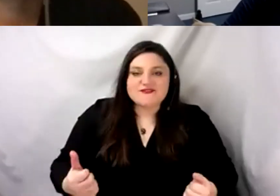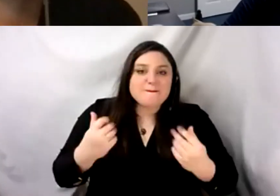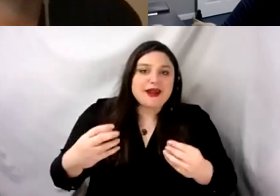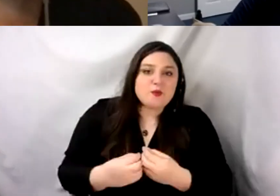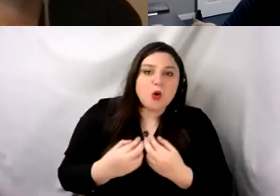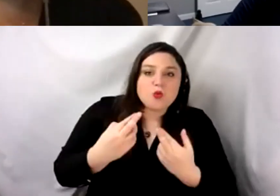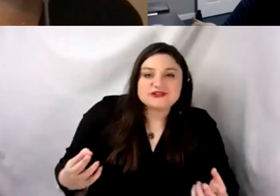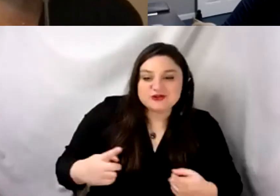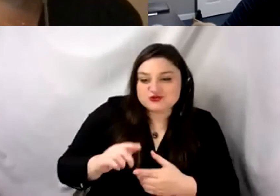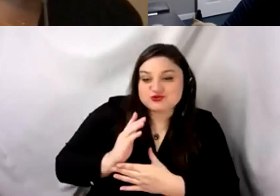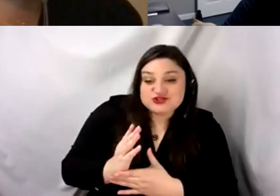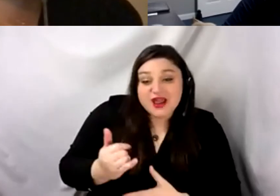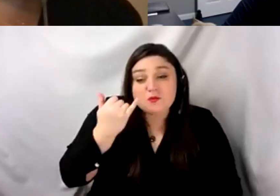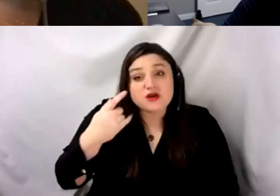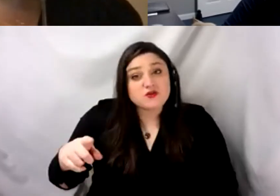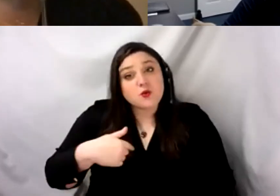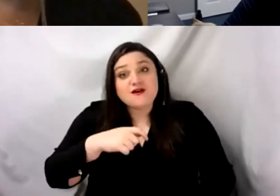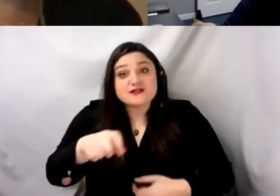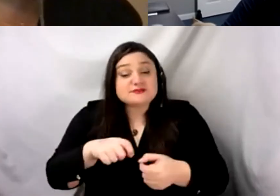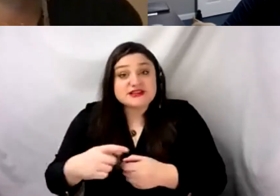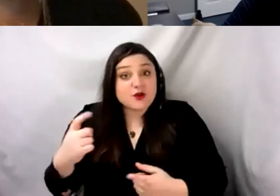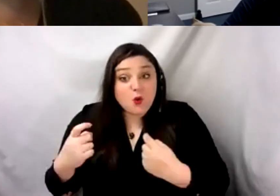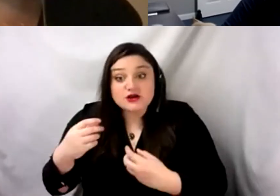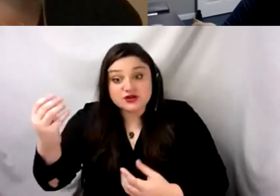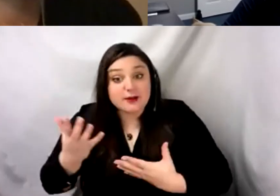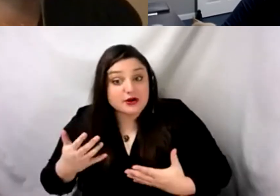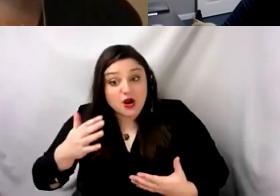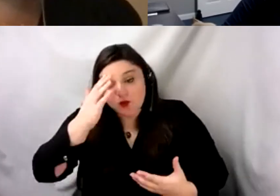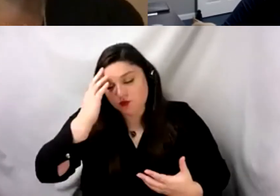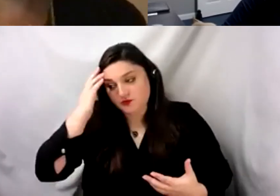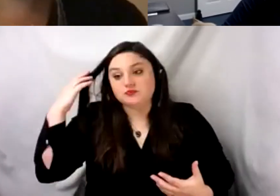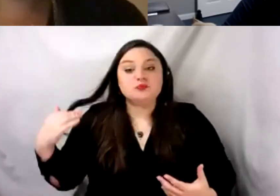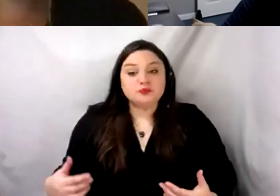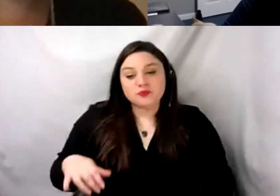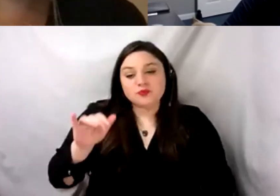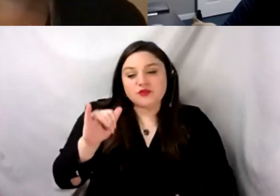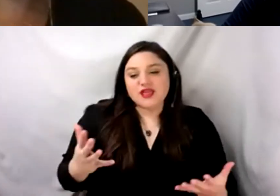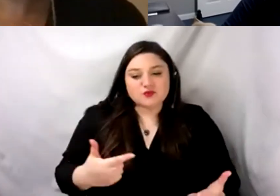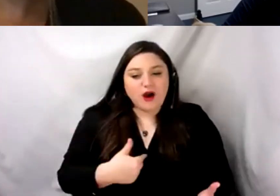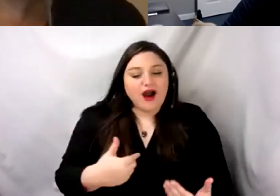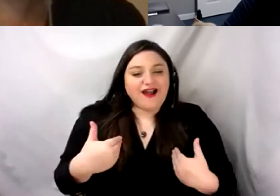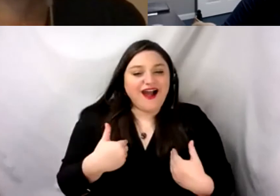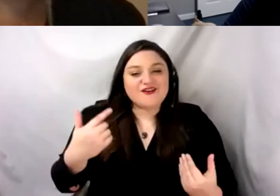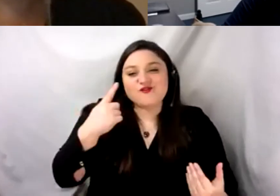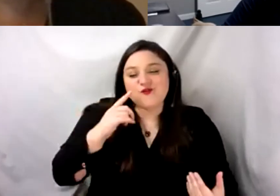So that is all I have in terms of a 30,000-foot view and I would love to here if anyone has questions